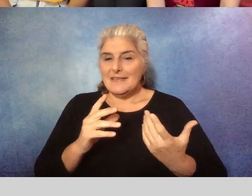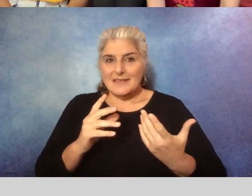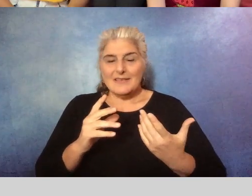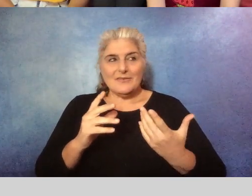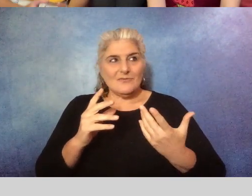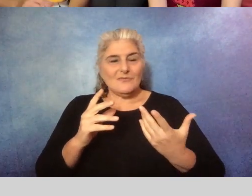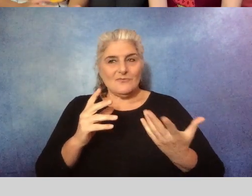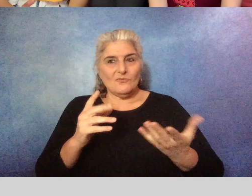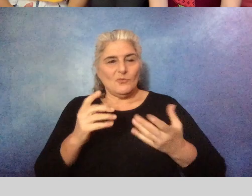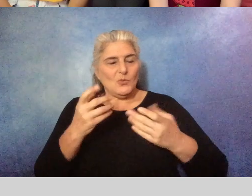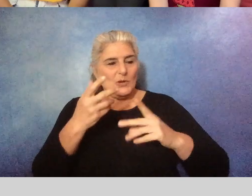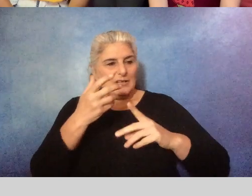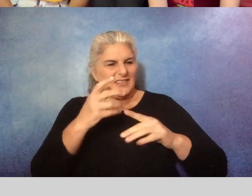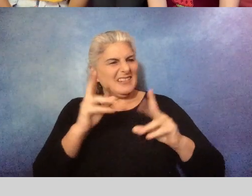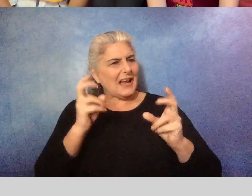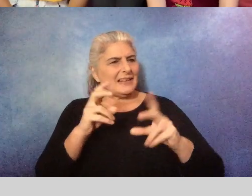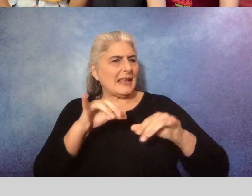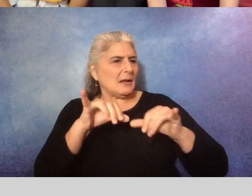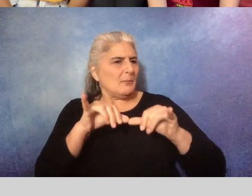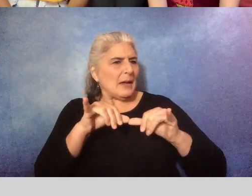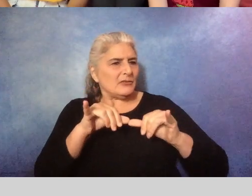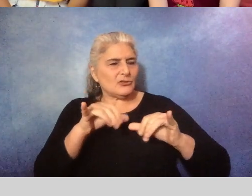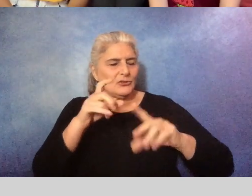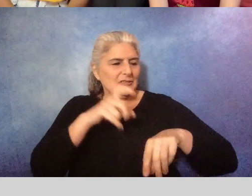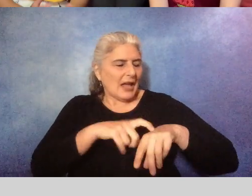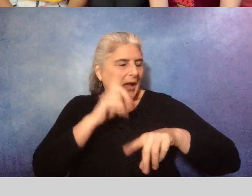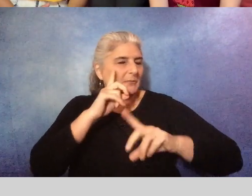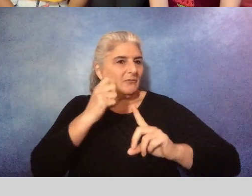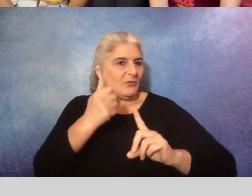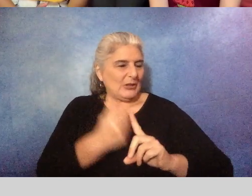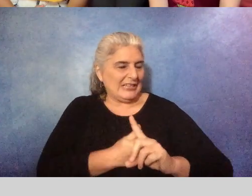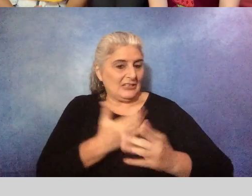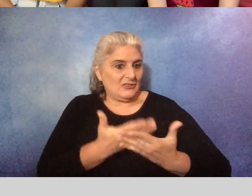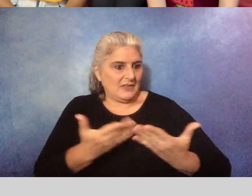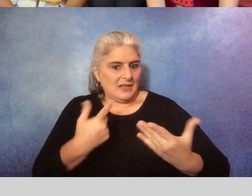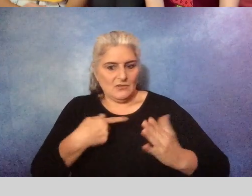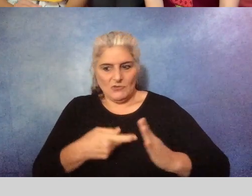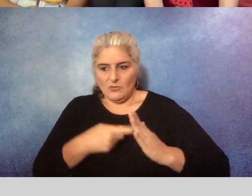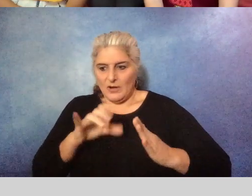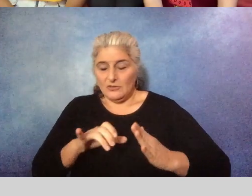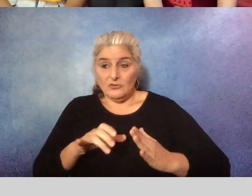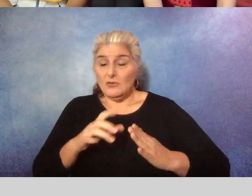if it was actually possible to implement that everything we had in the design.